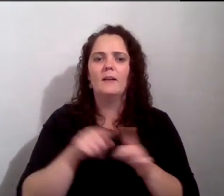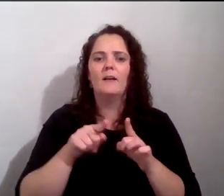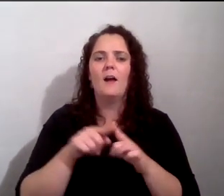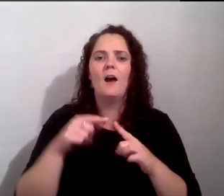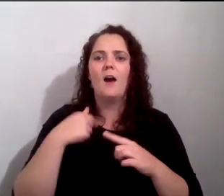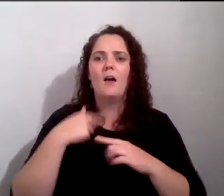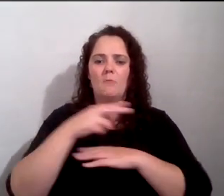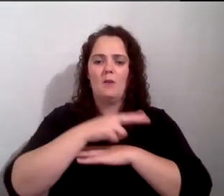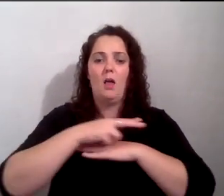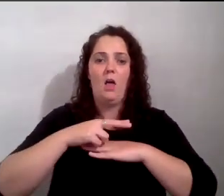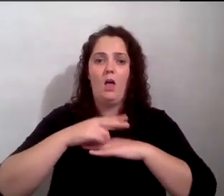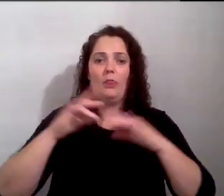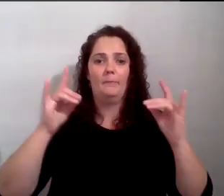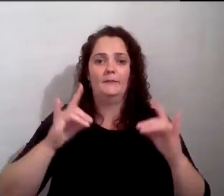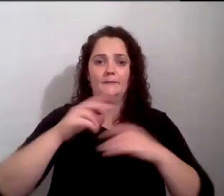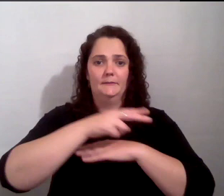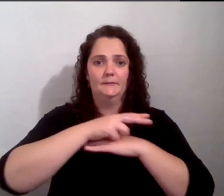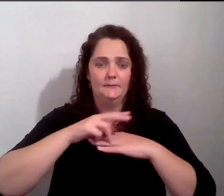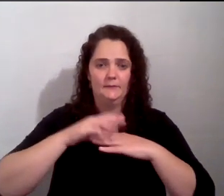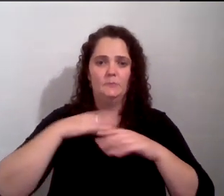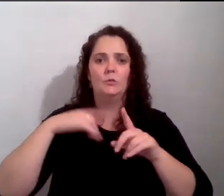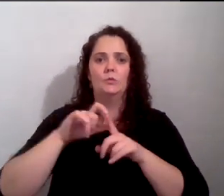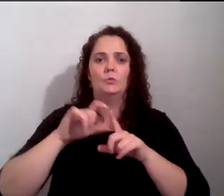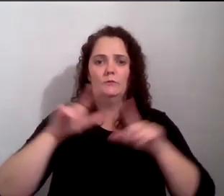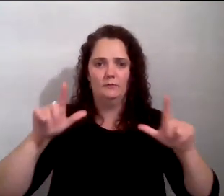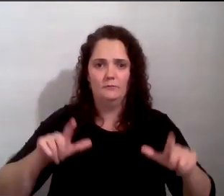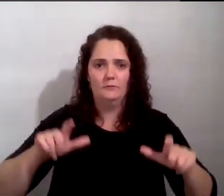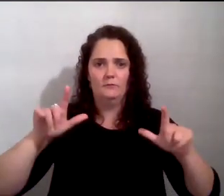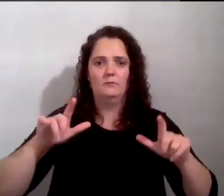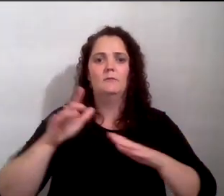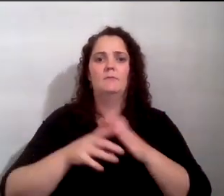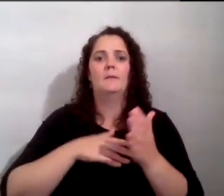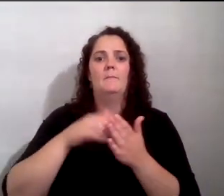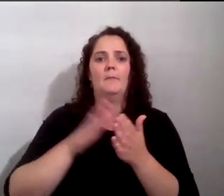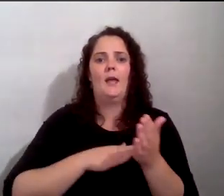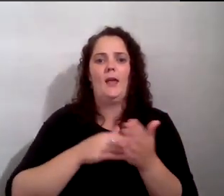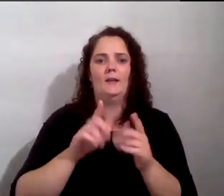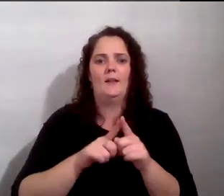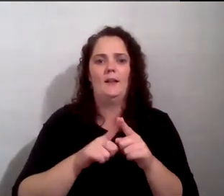flat on a bed, so this is from a photograph that my daughter took looking straight down and again the painting physically props